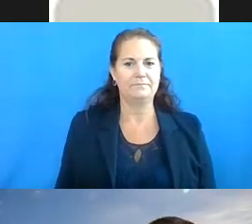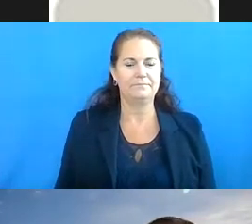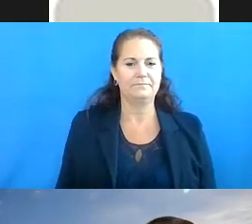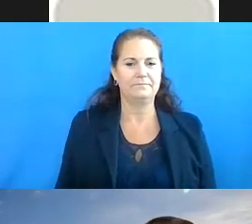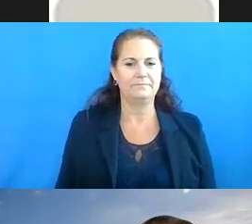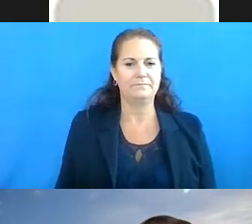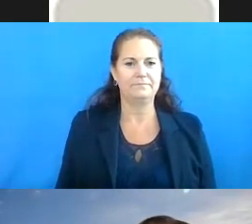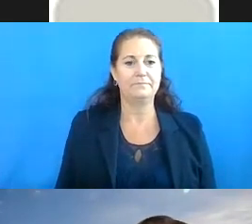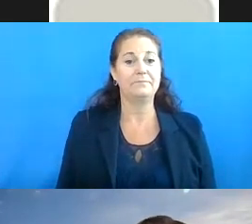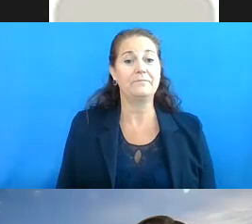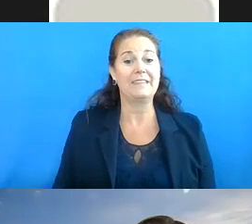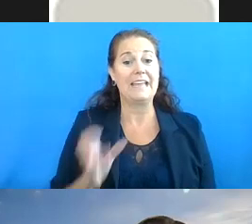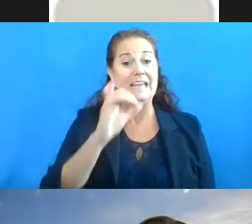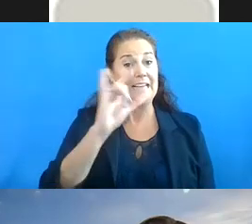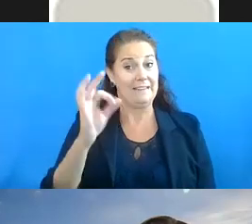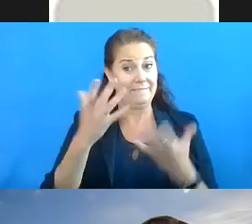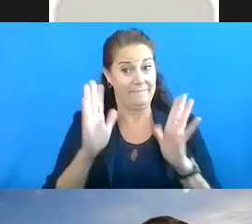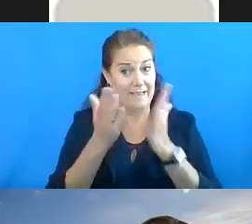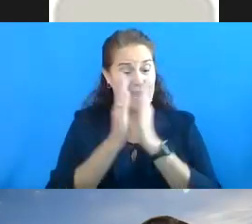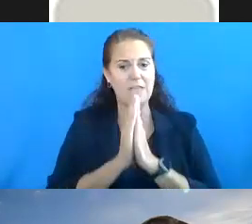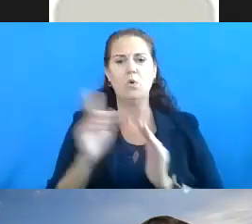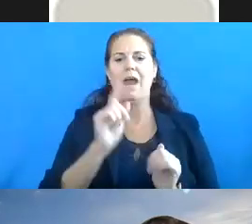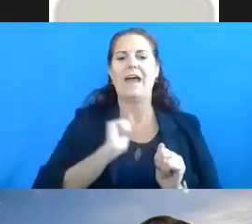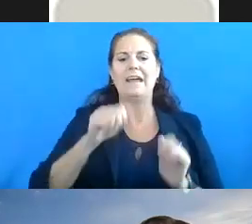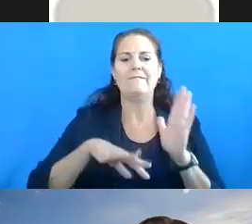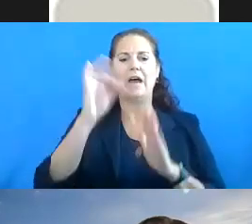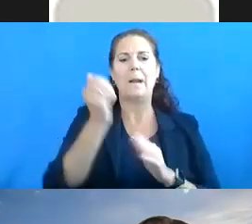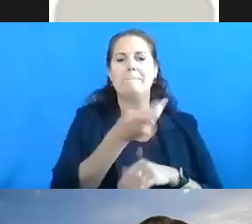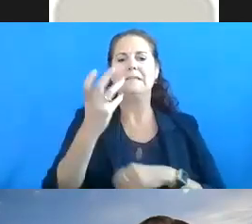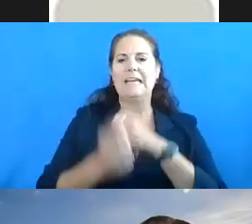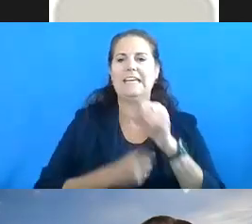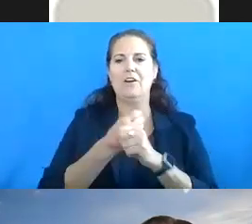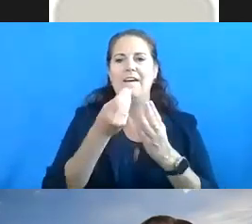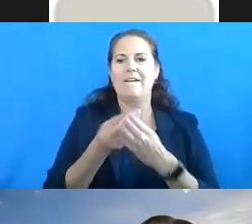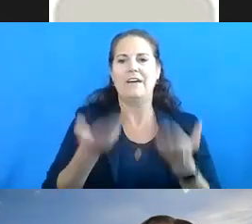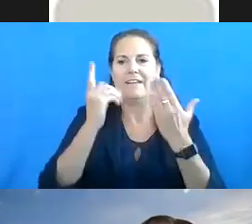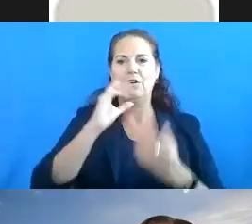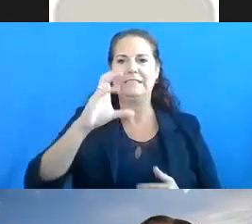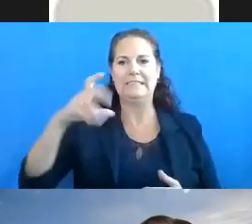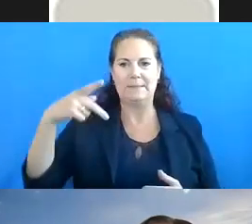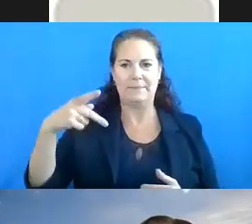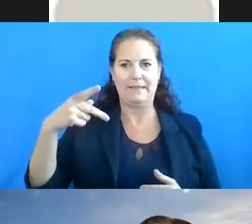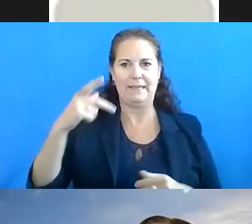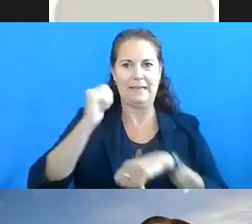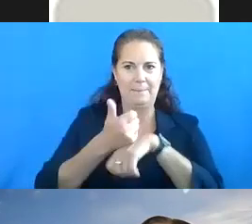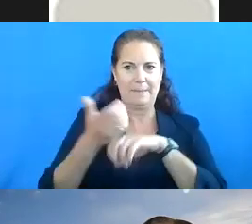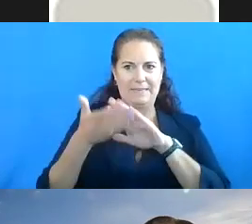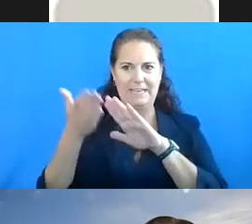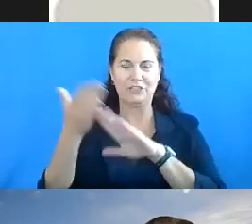Ok, Cliff has asked where I can find multi year funding for CCP implementation. That might be a